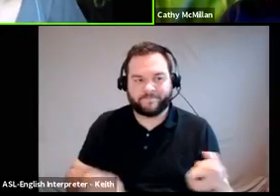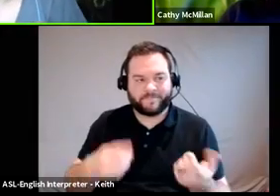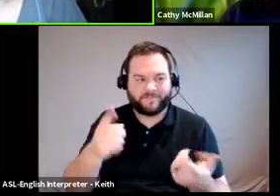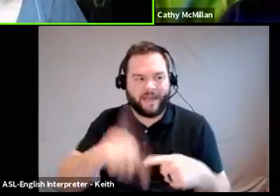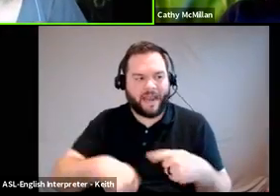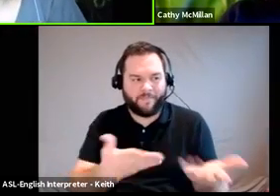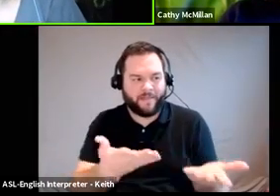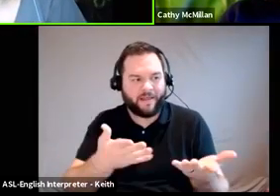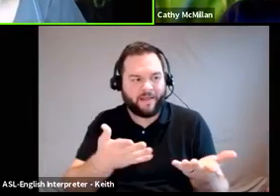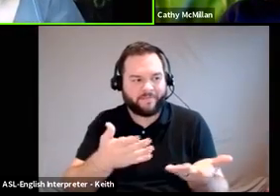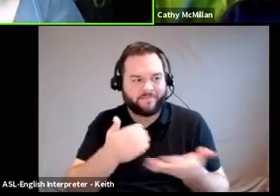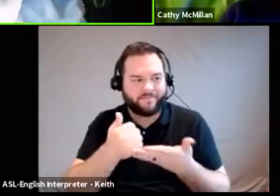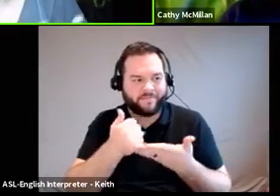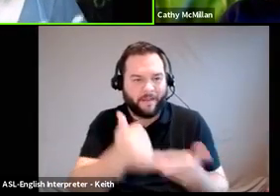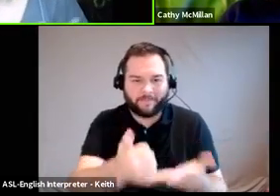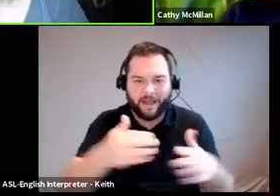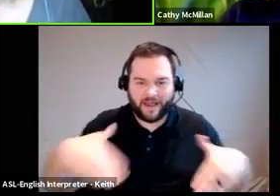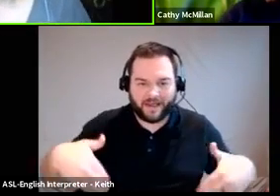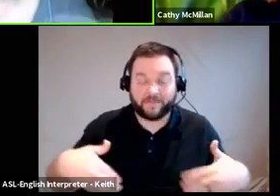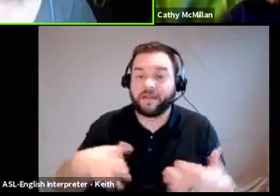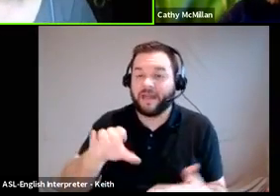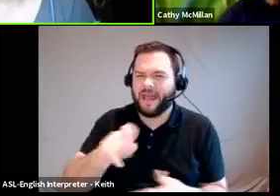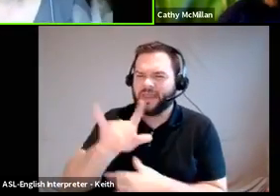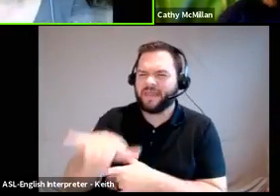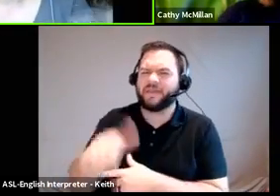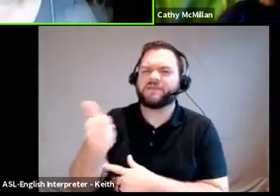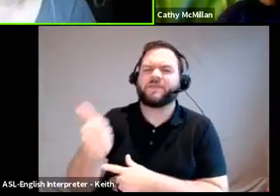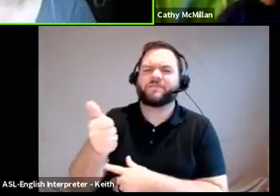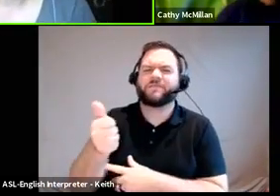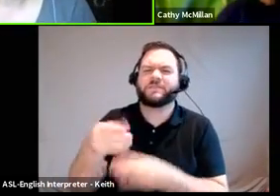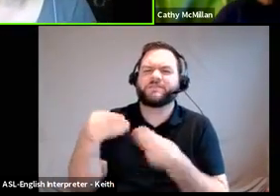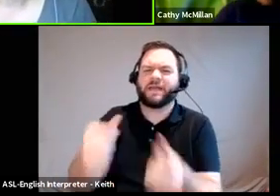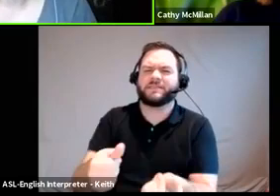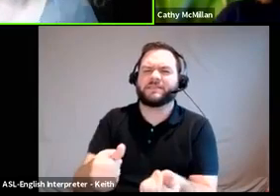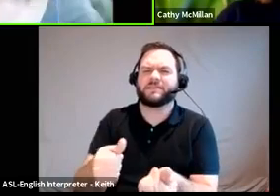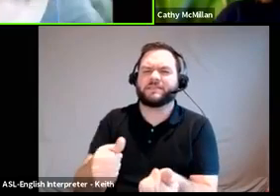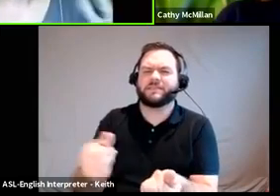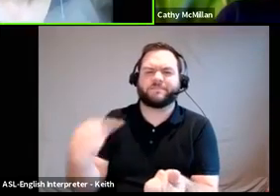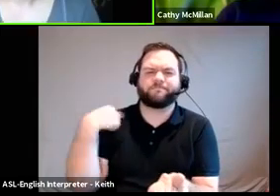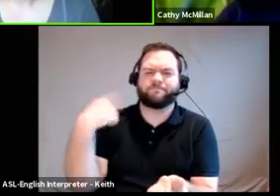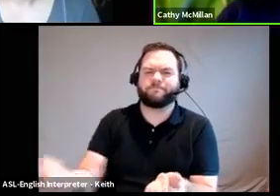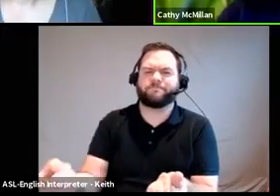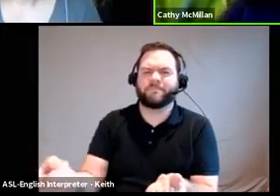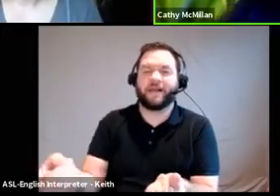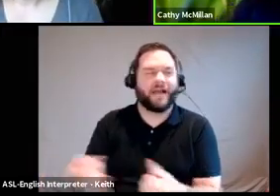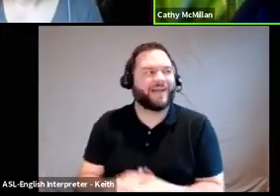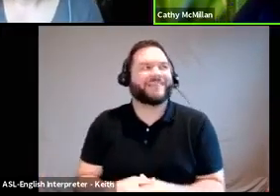to actually help to actually help with with them actually help with with their diagnoses and Kathy. like how like how much money would you